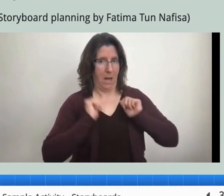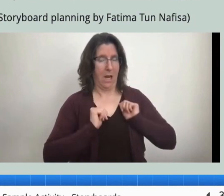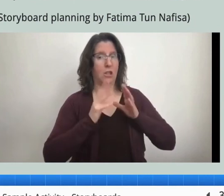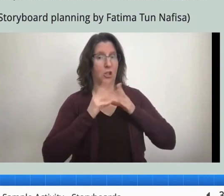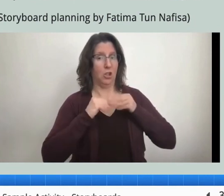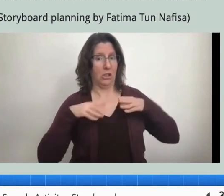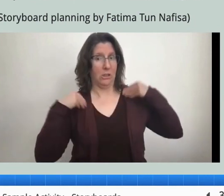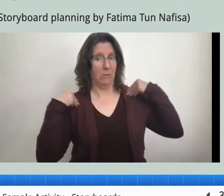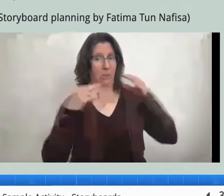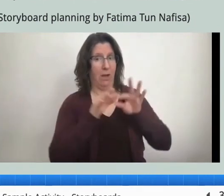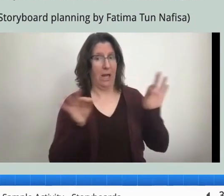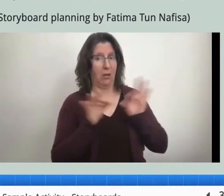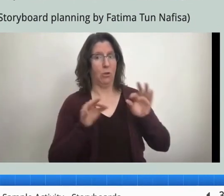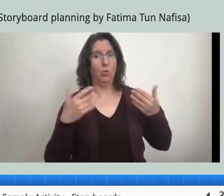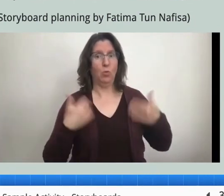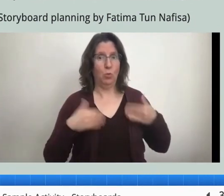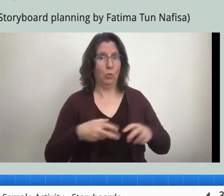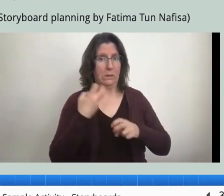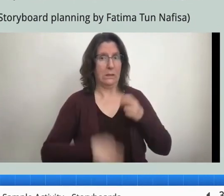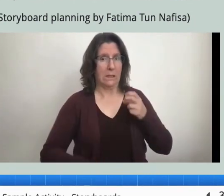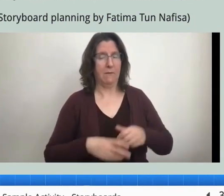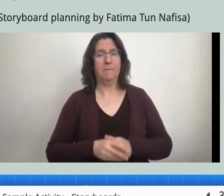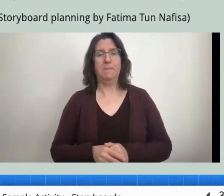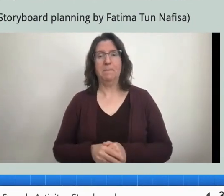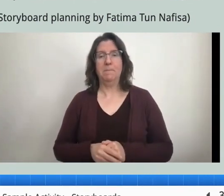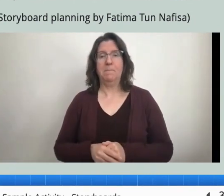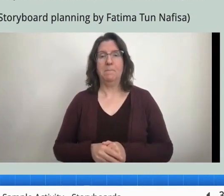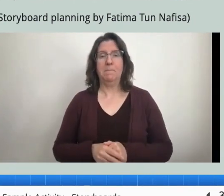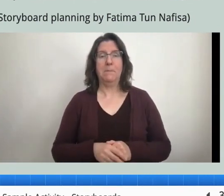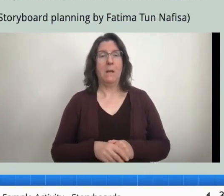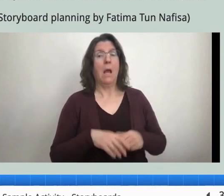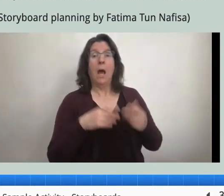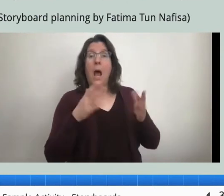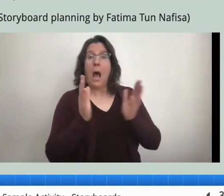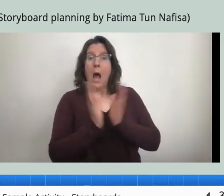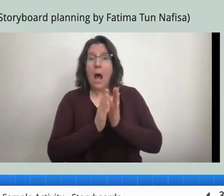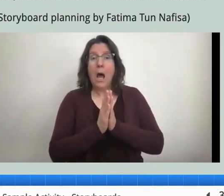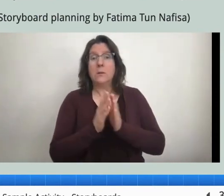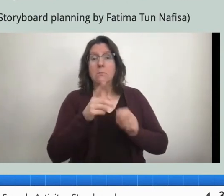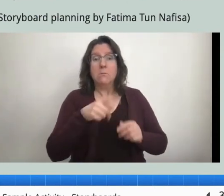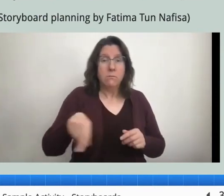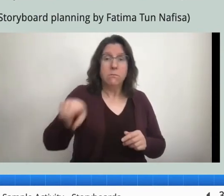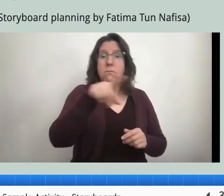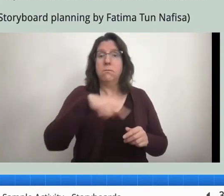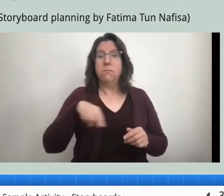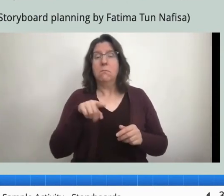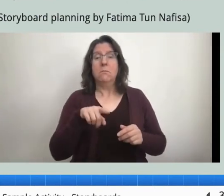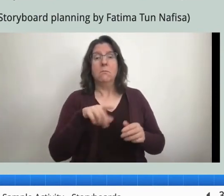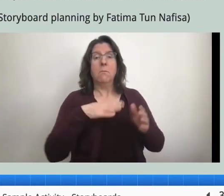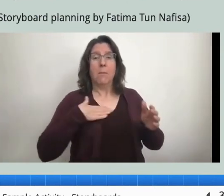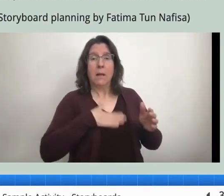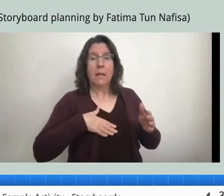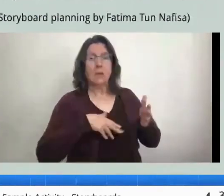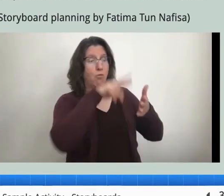They read it in the original Shakespearean verse, so that's pretty tough!